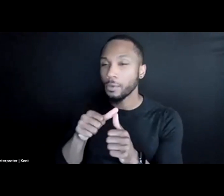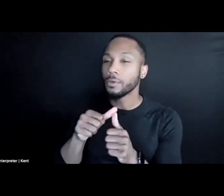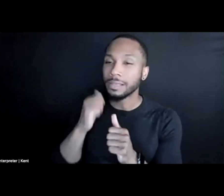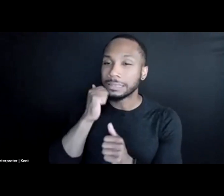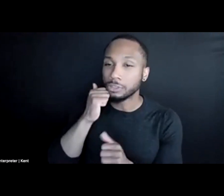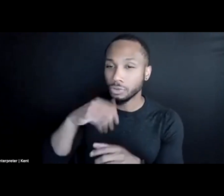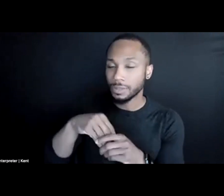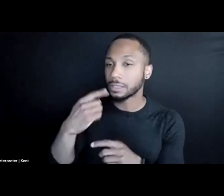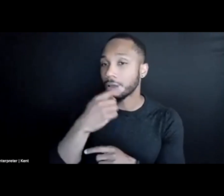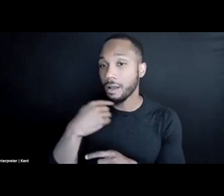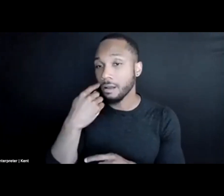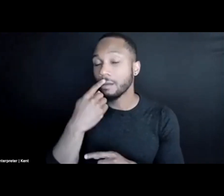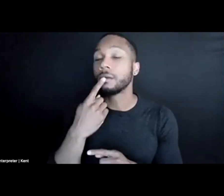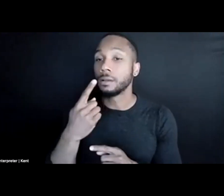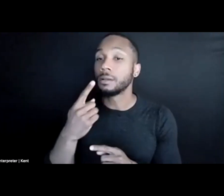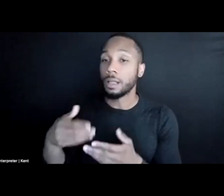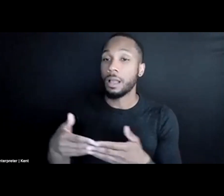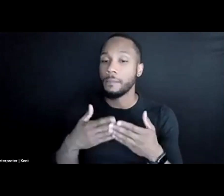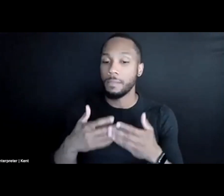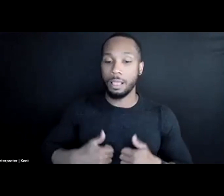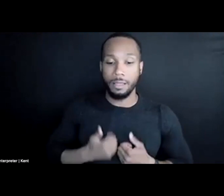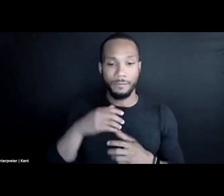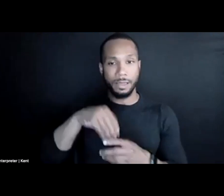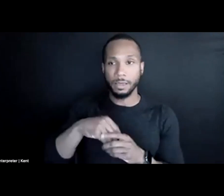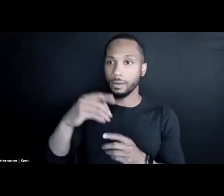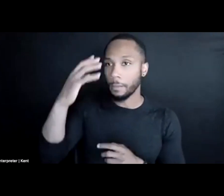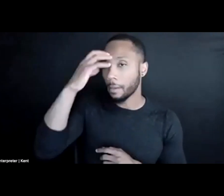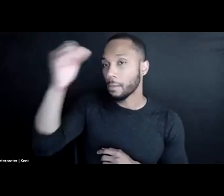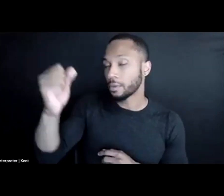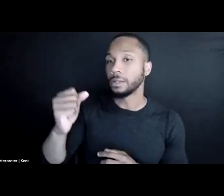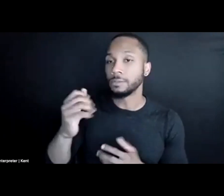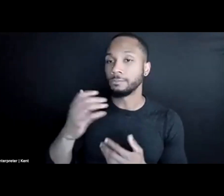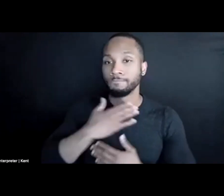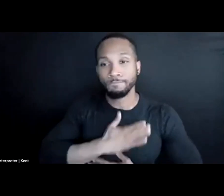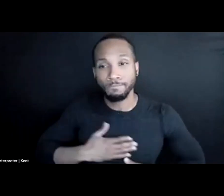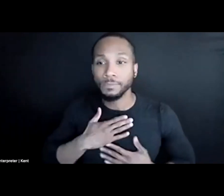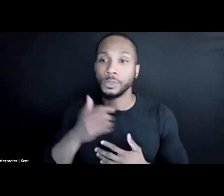The cub has lived in your memory, taken pleasure in your girlhood, grown into an enormous wolf